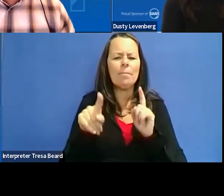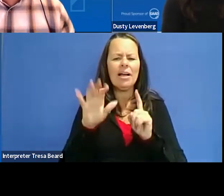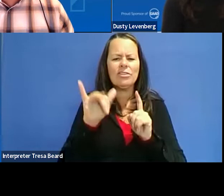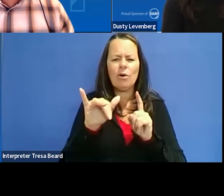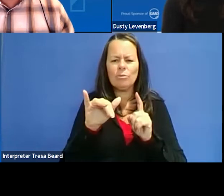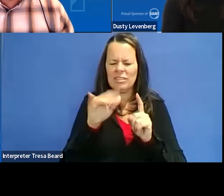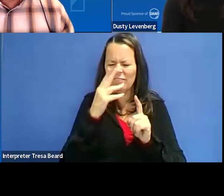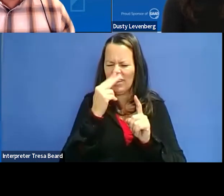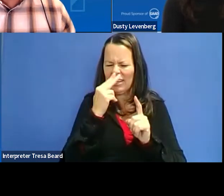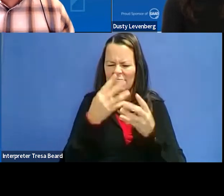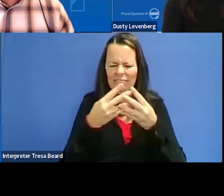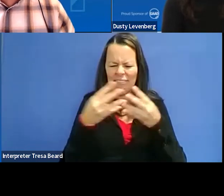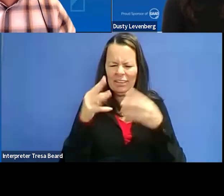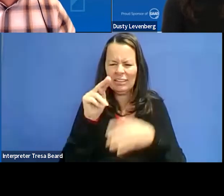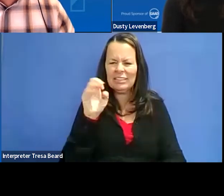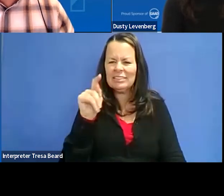I forget the name of that sport.